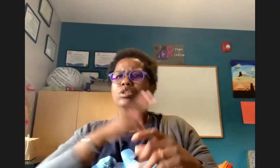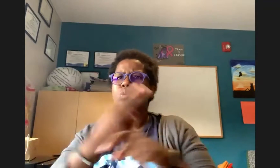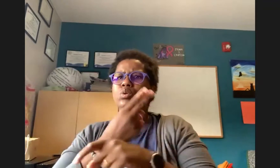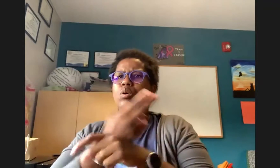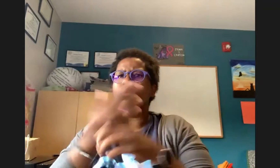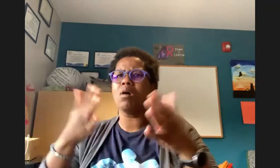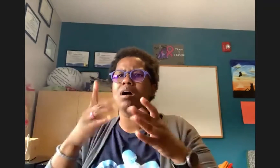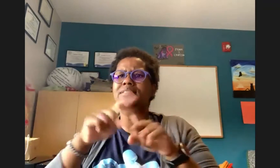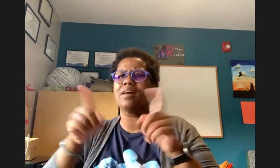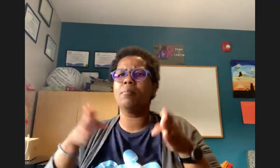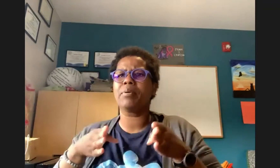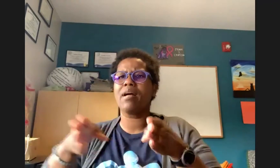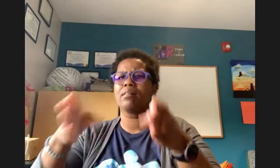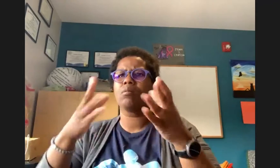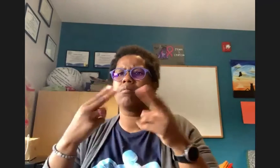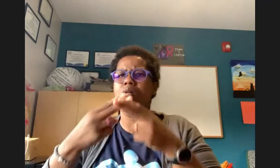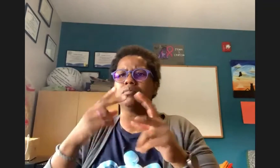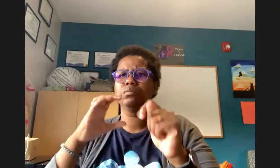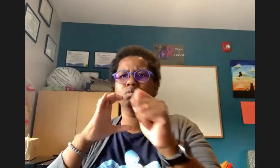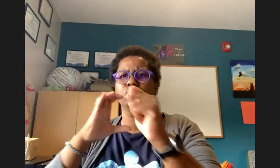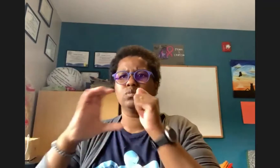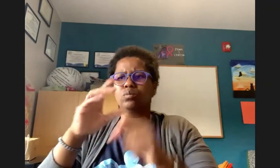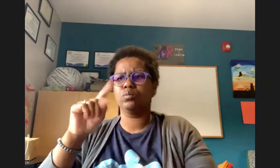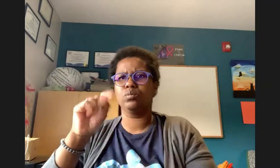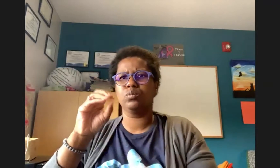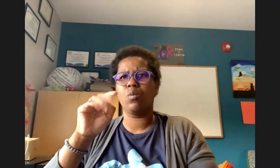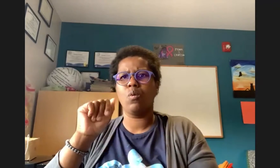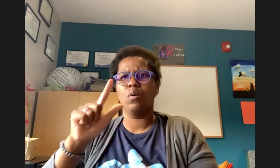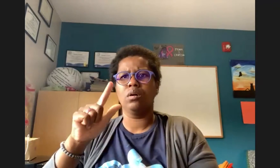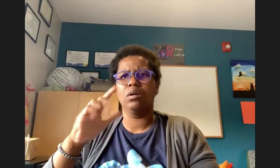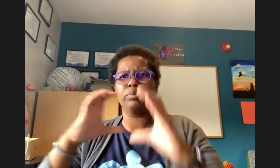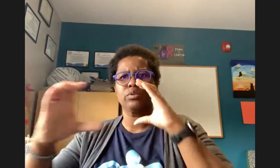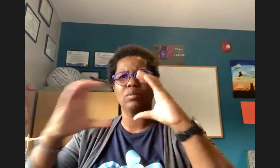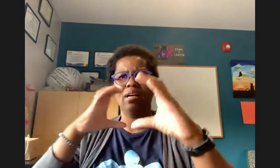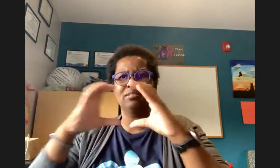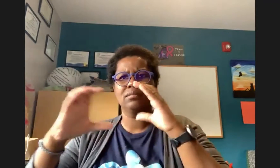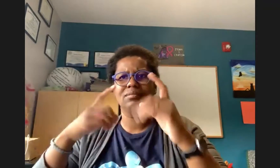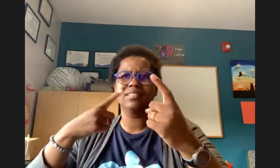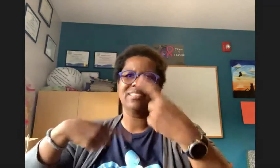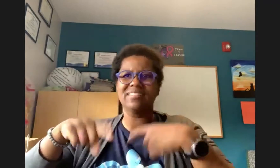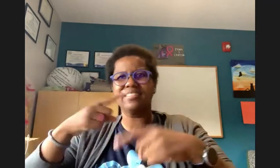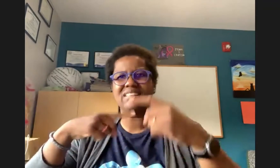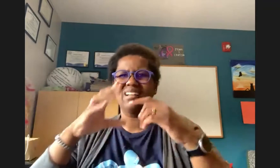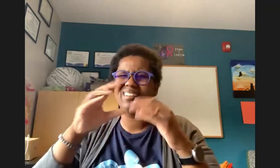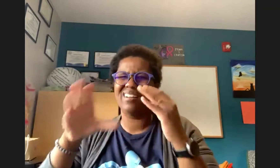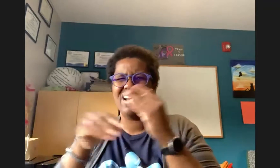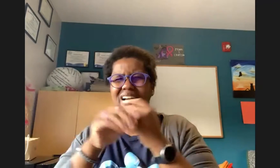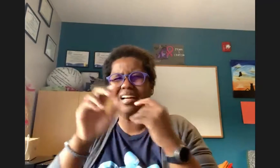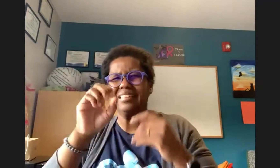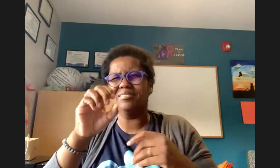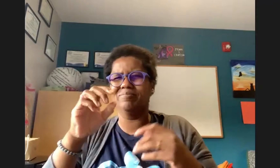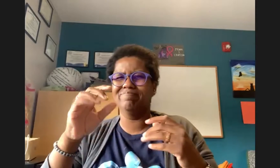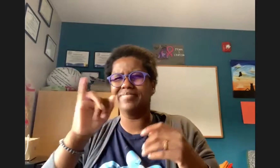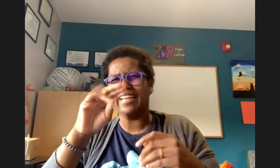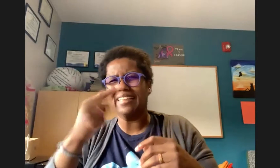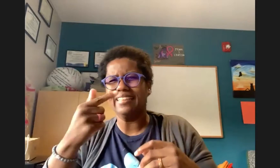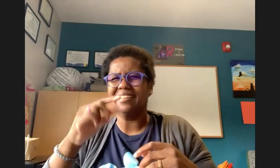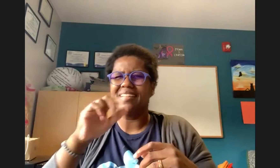When I went to that school, the teacher said they use a method called total communication, which is signing and speaking at the same time.